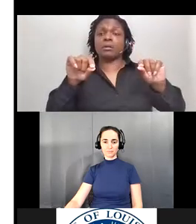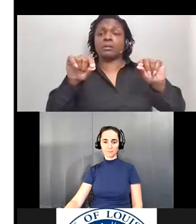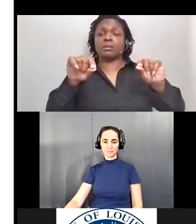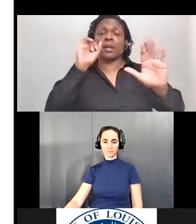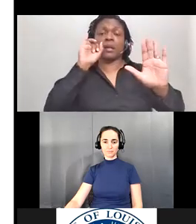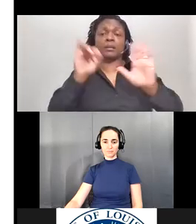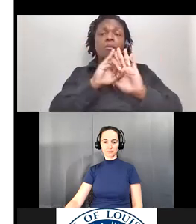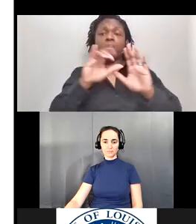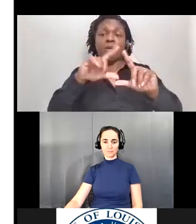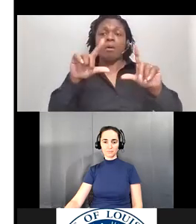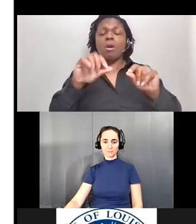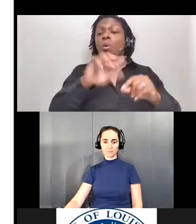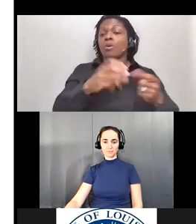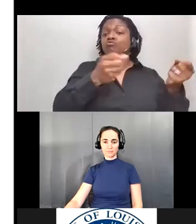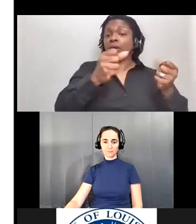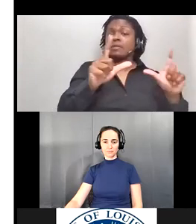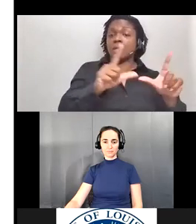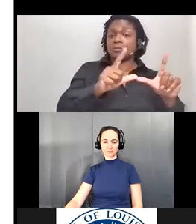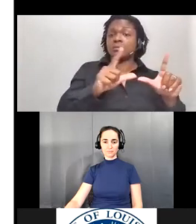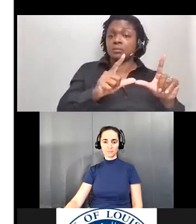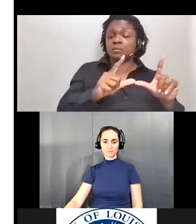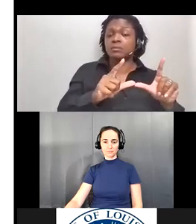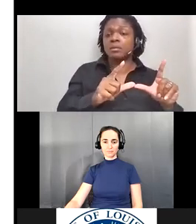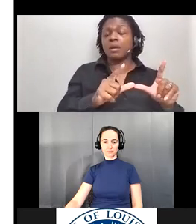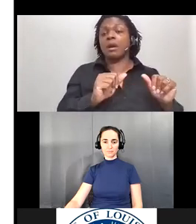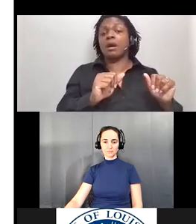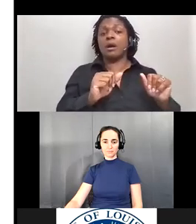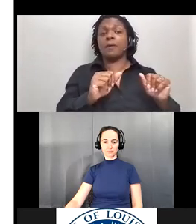16:03:02 any of these identification cards that you obviously if it's your driver's license,